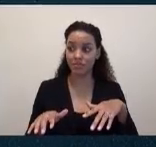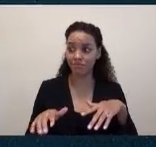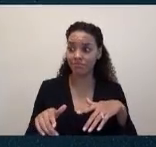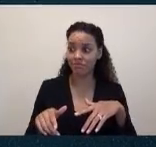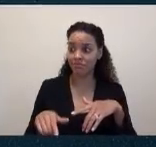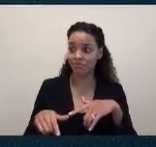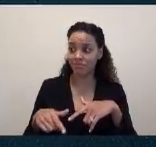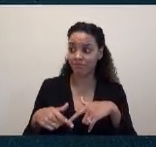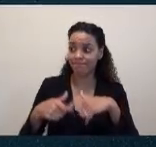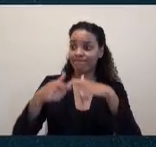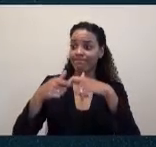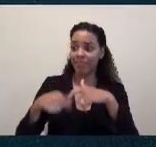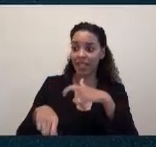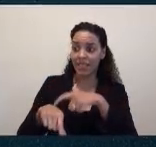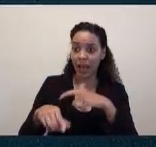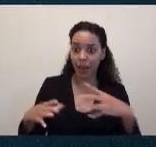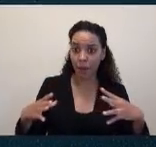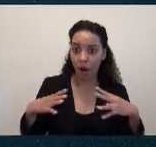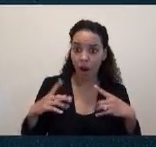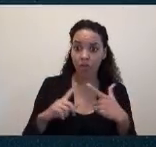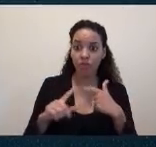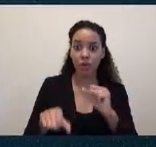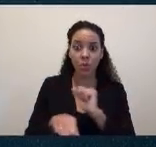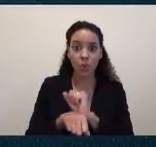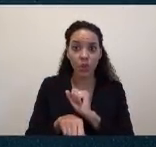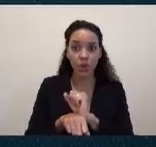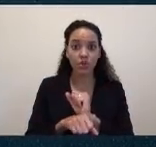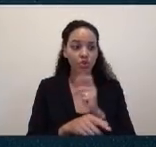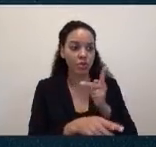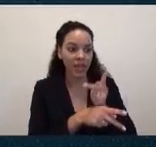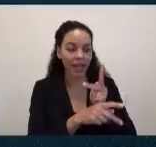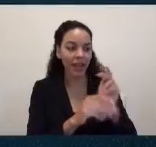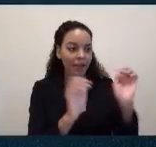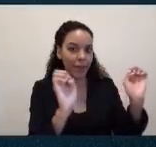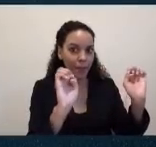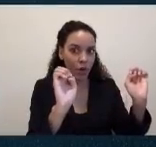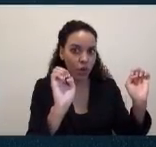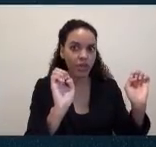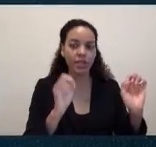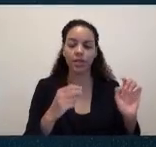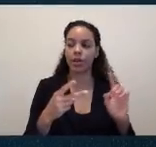to handle an emergency, to care for a sick relative,